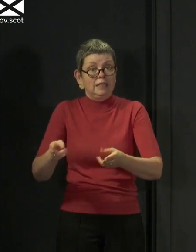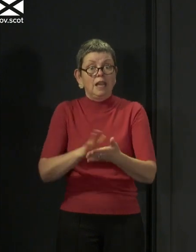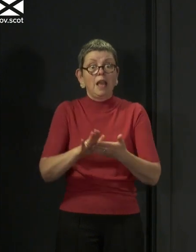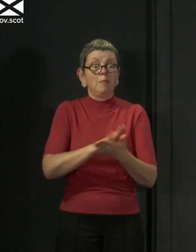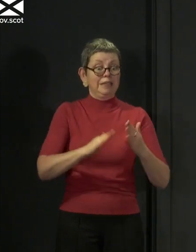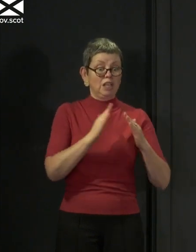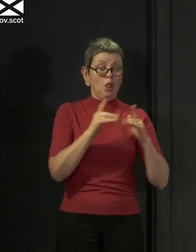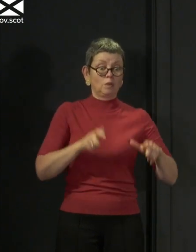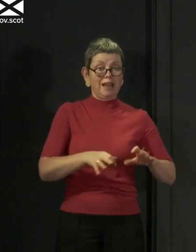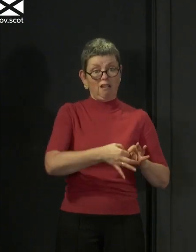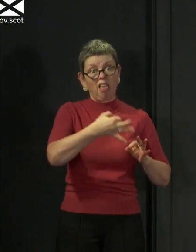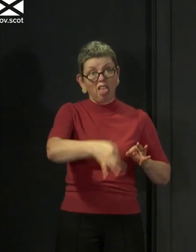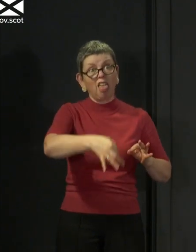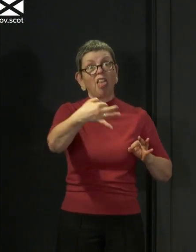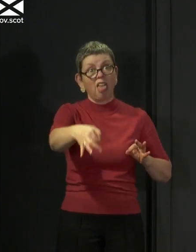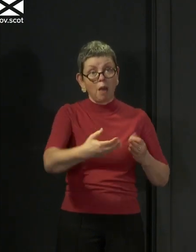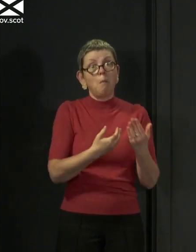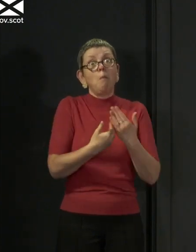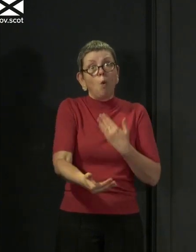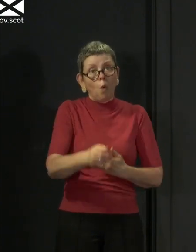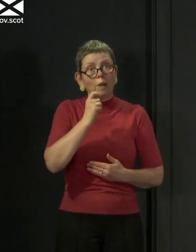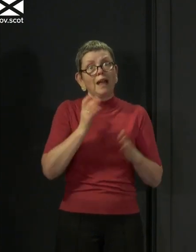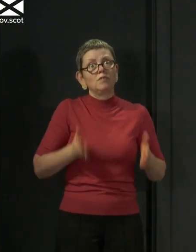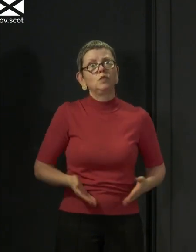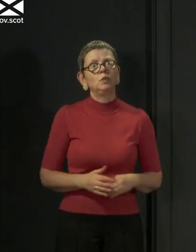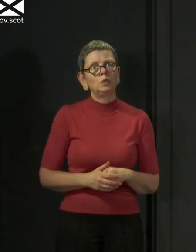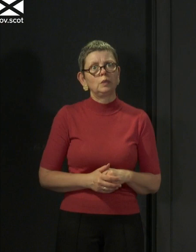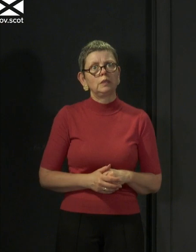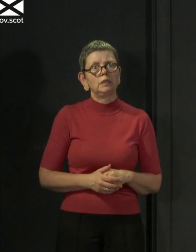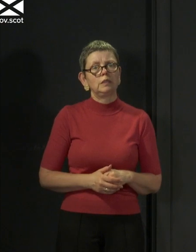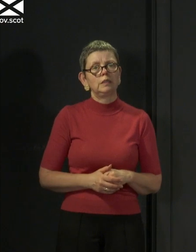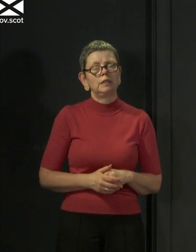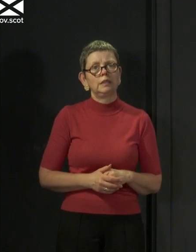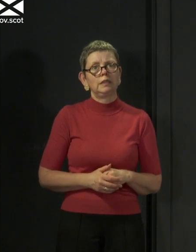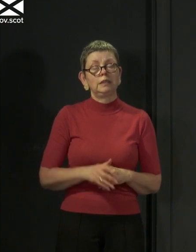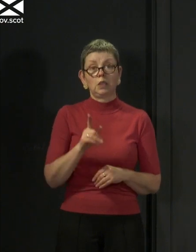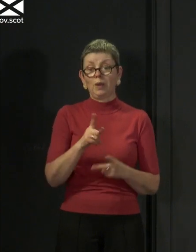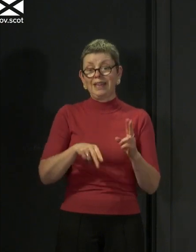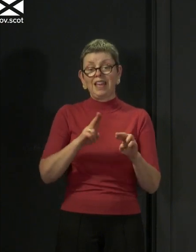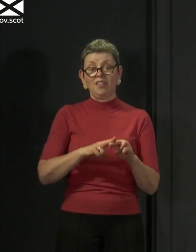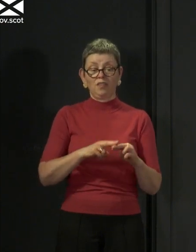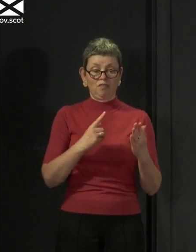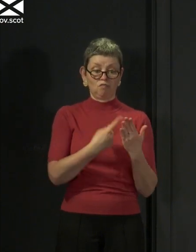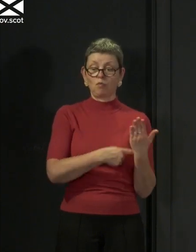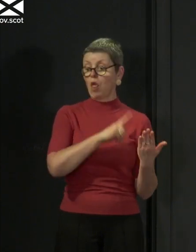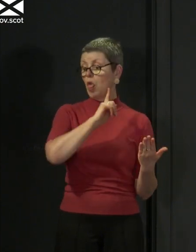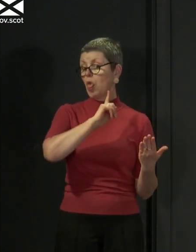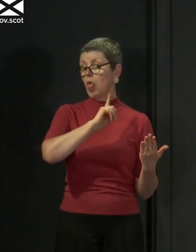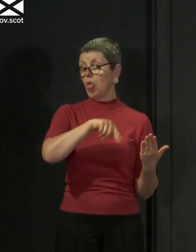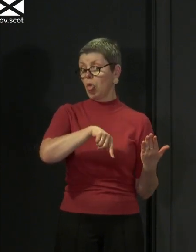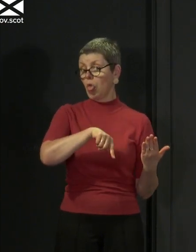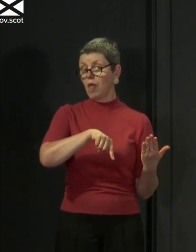The one time you ignore the guidance could be the time when you get infected with the